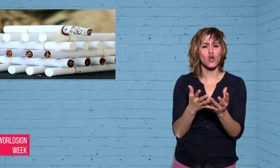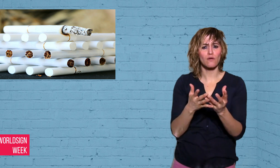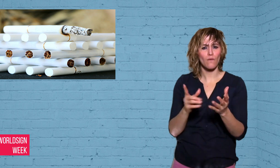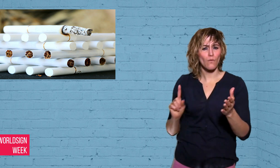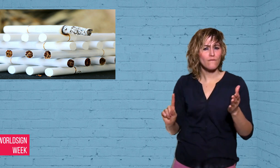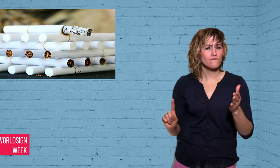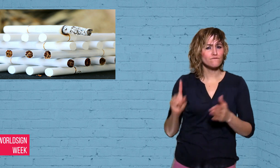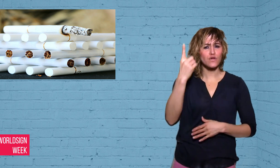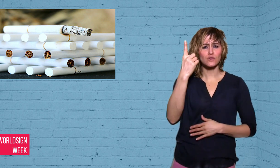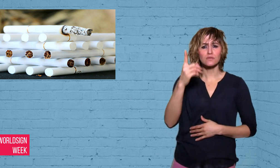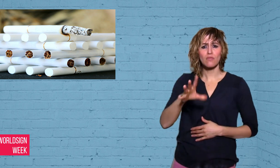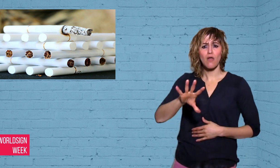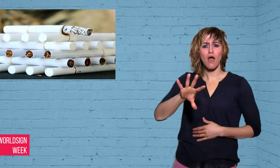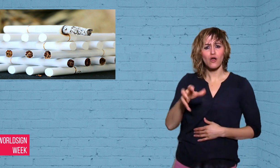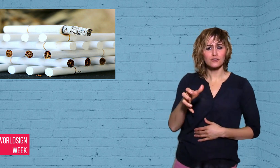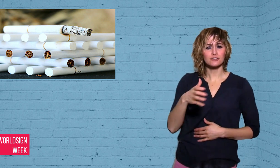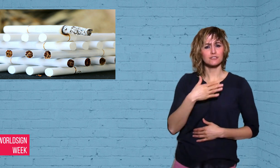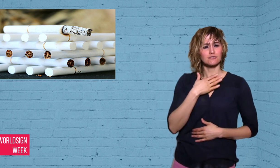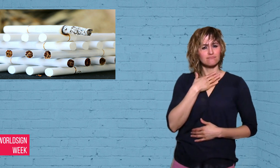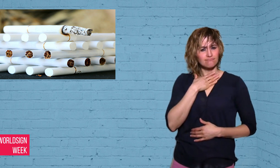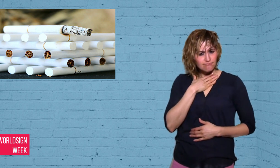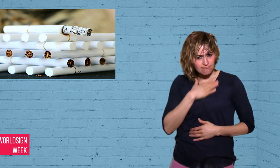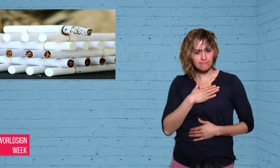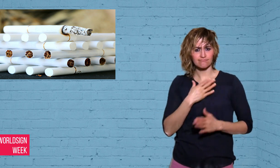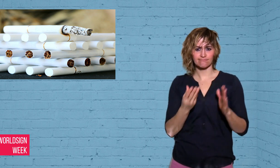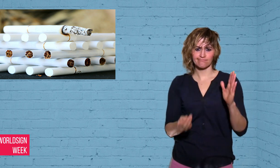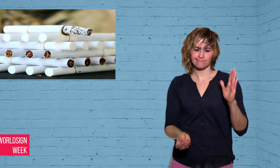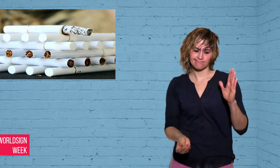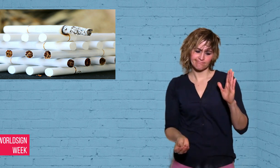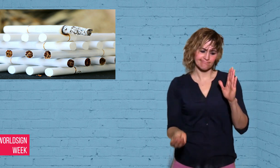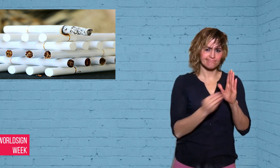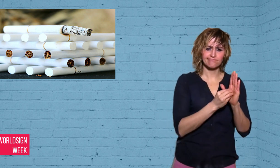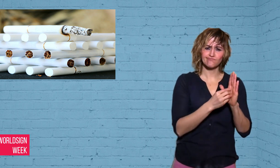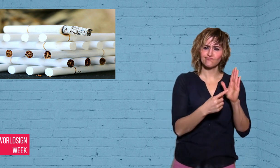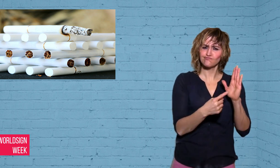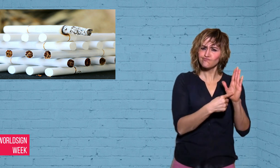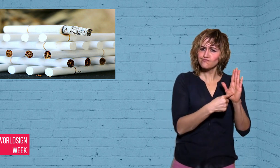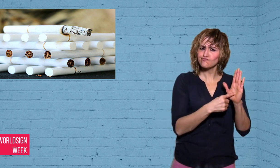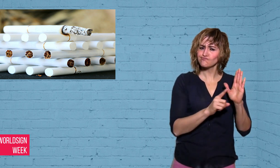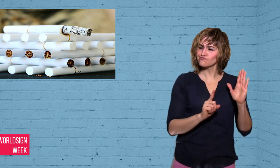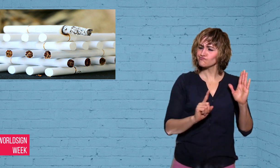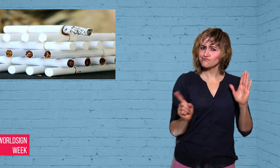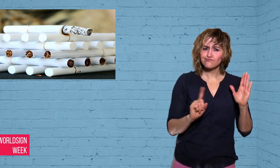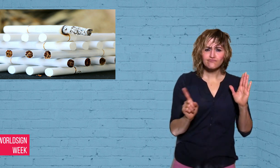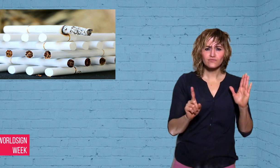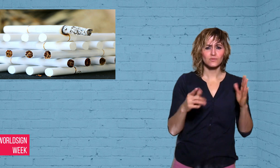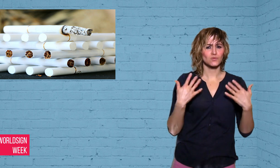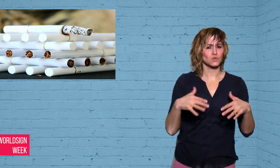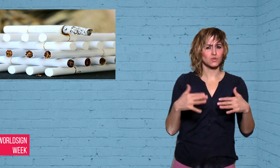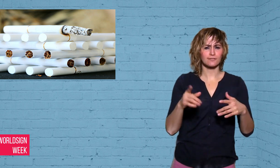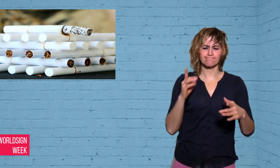This move would make Russia the first